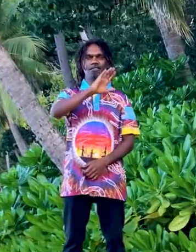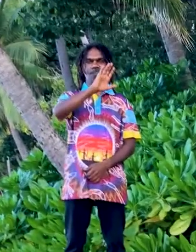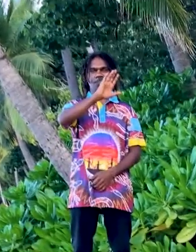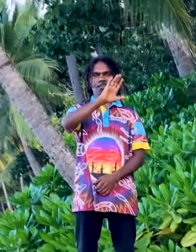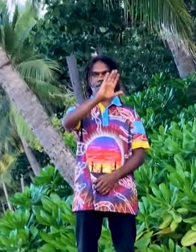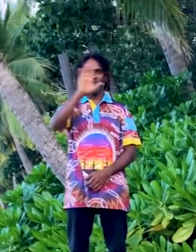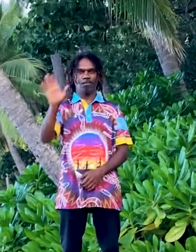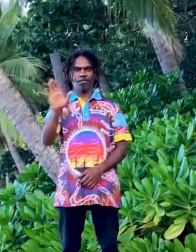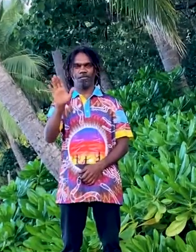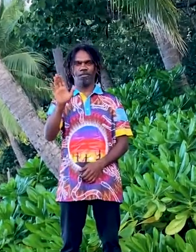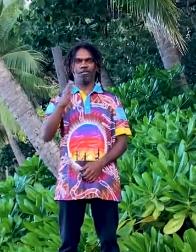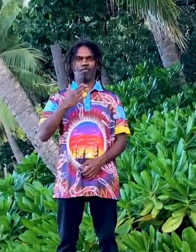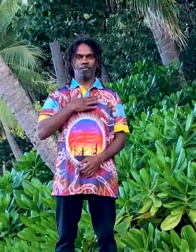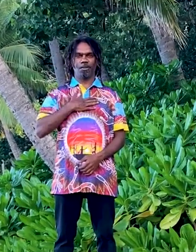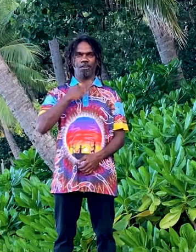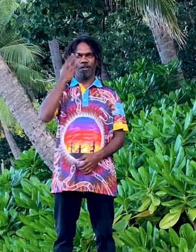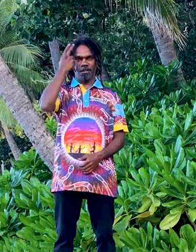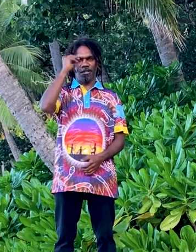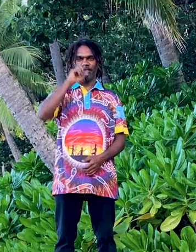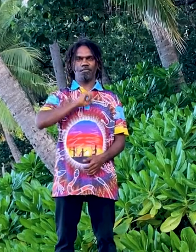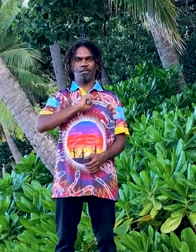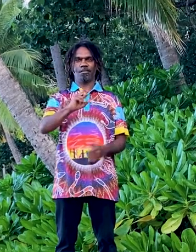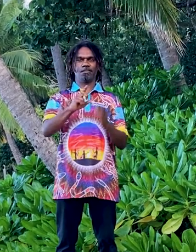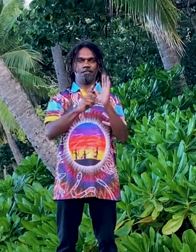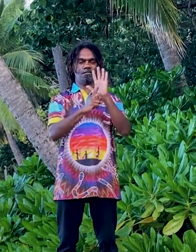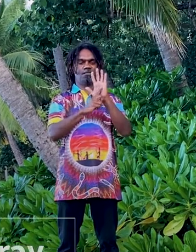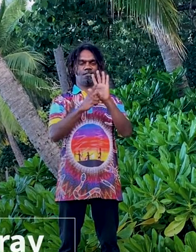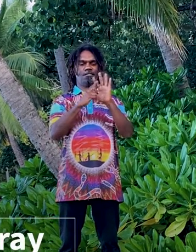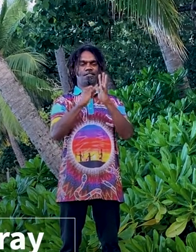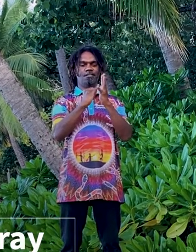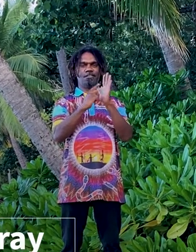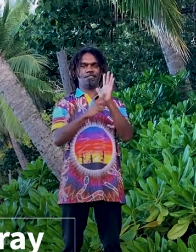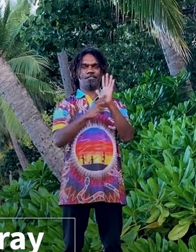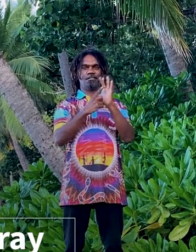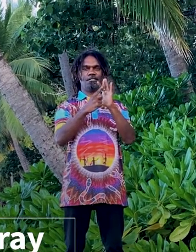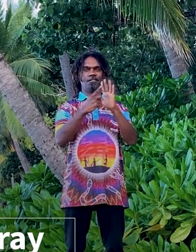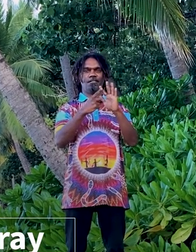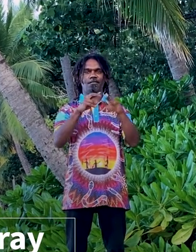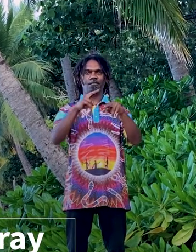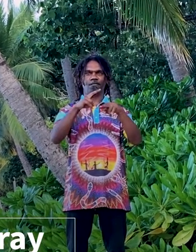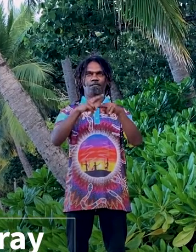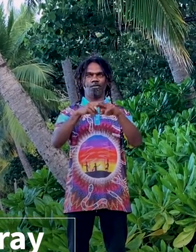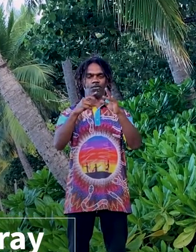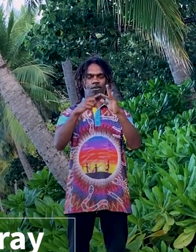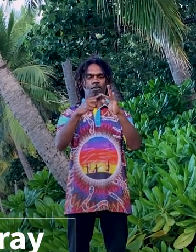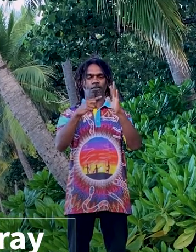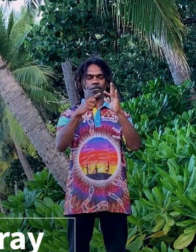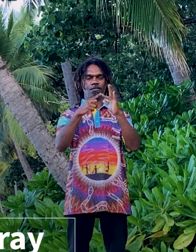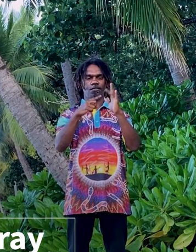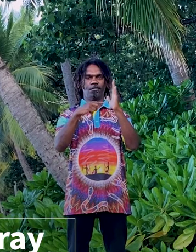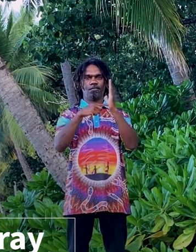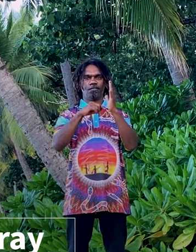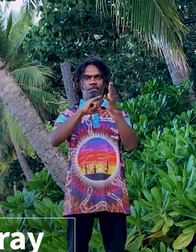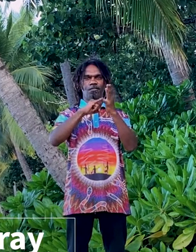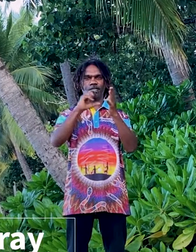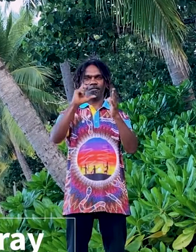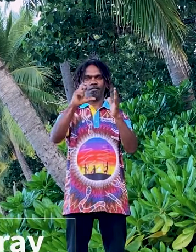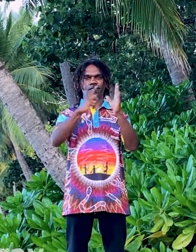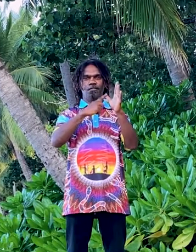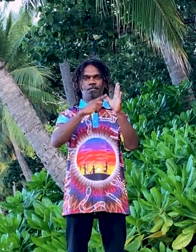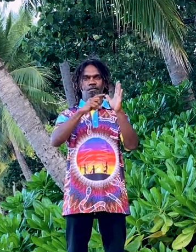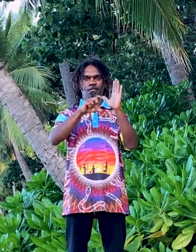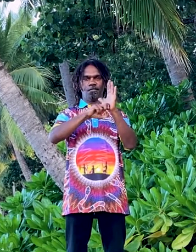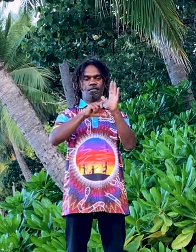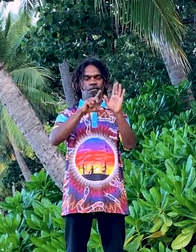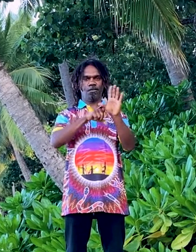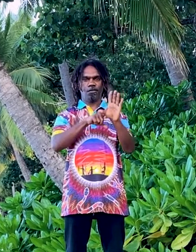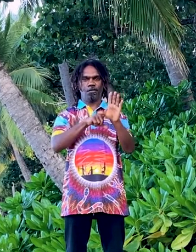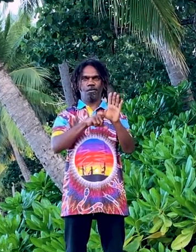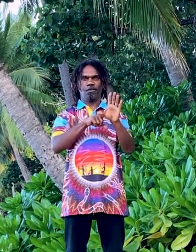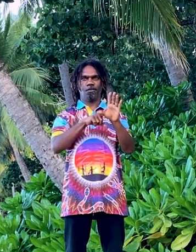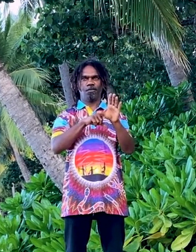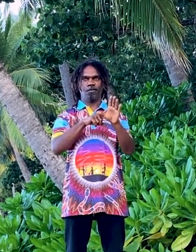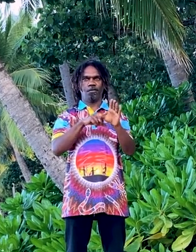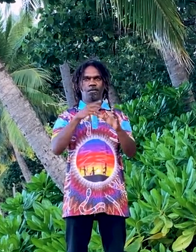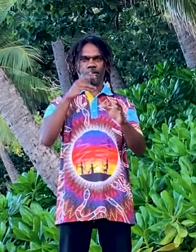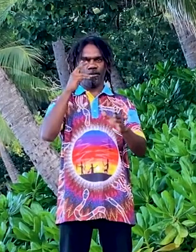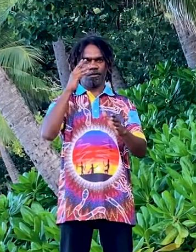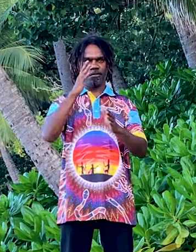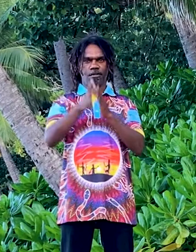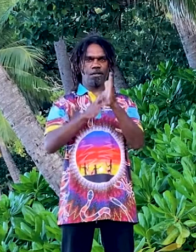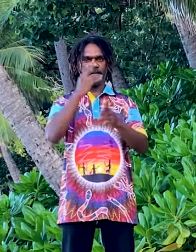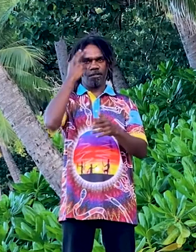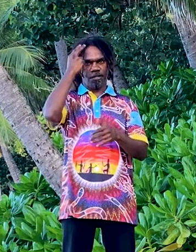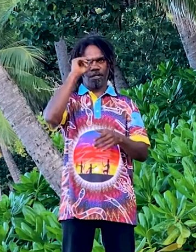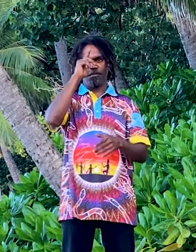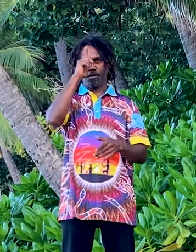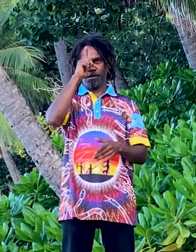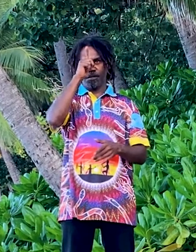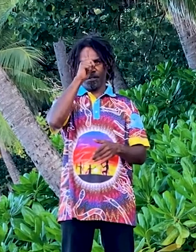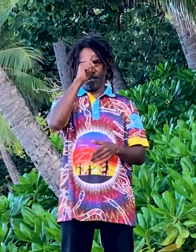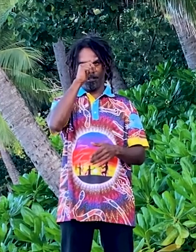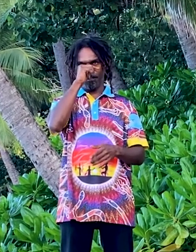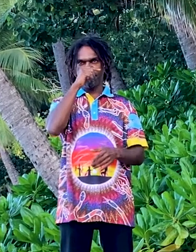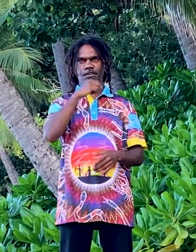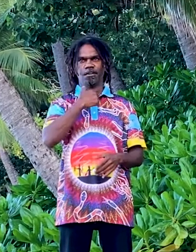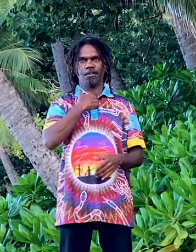Hi, my name is Leslie Footscray.